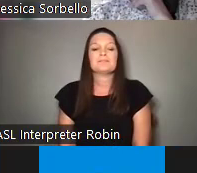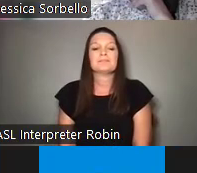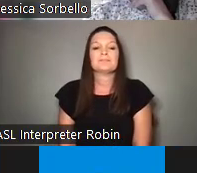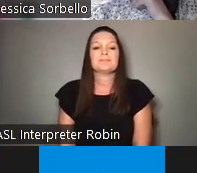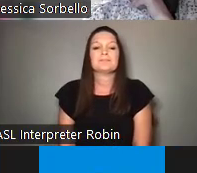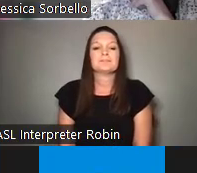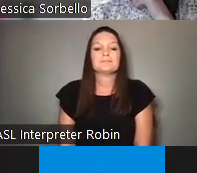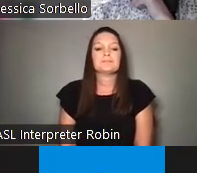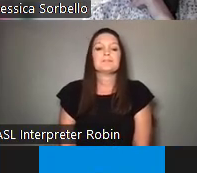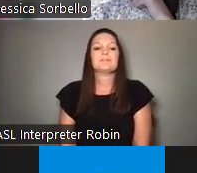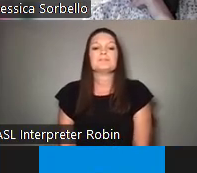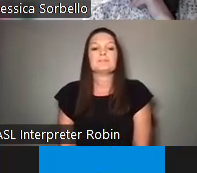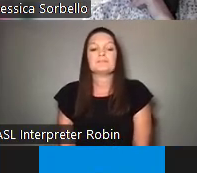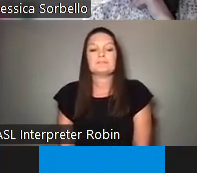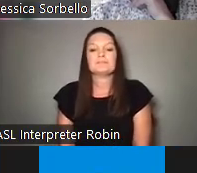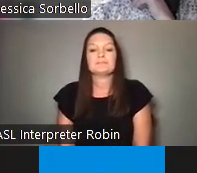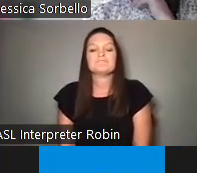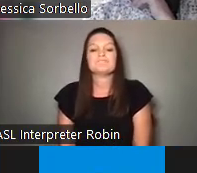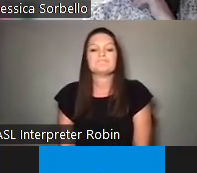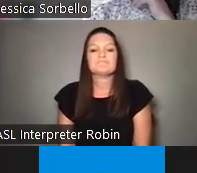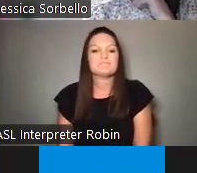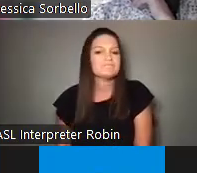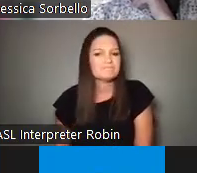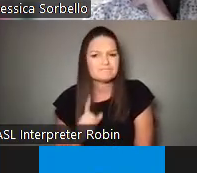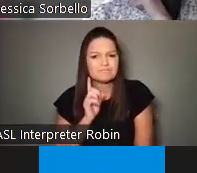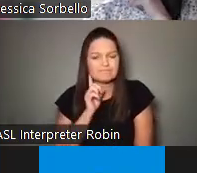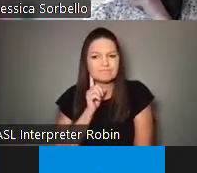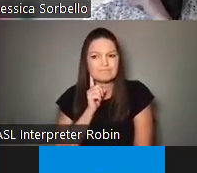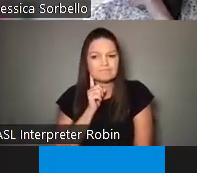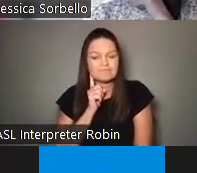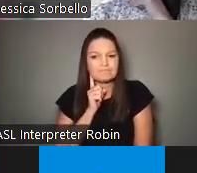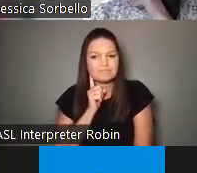have what I think would work. Okay. We have Joyce. I will